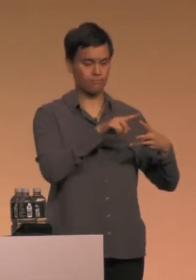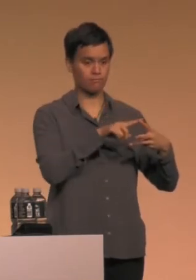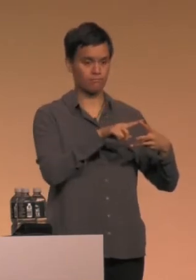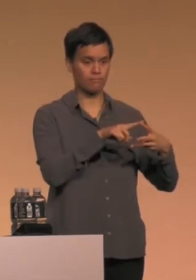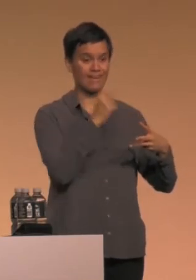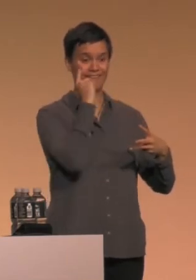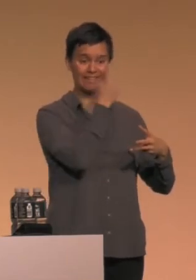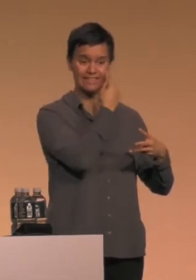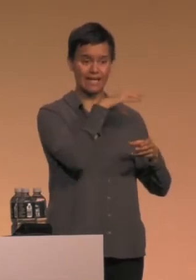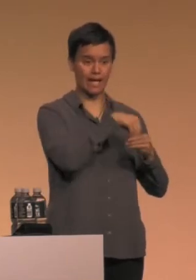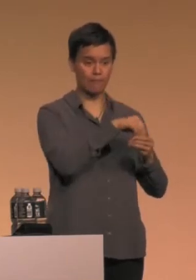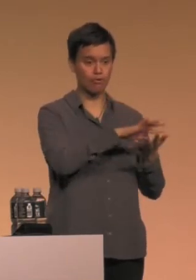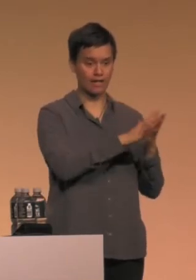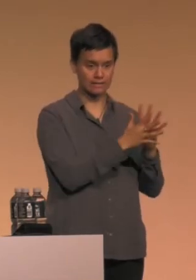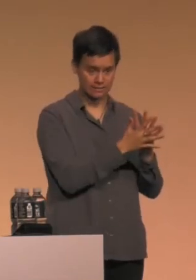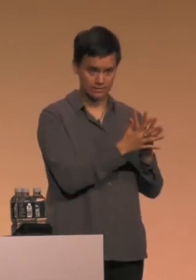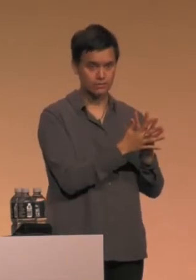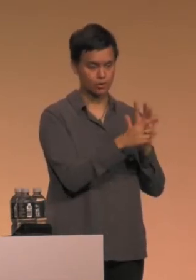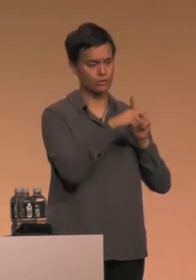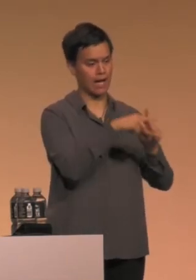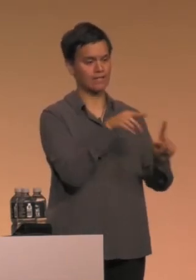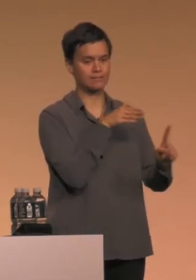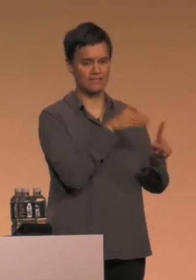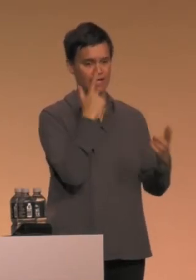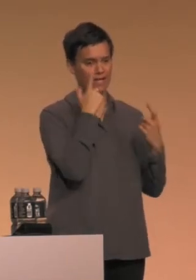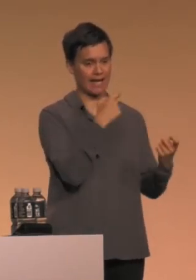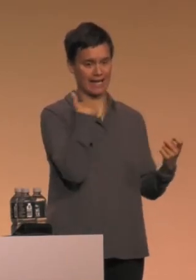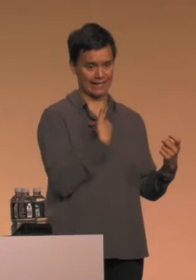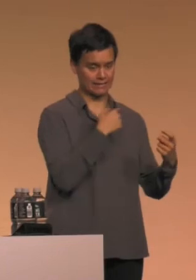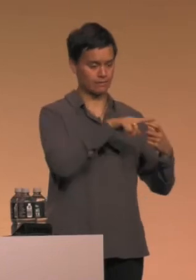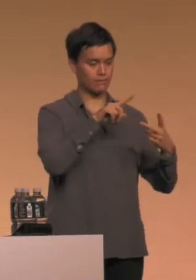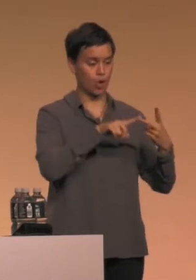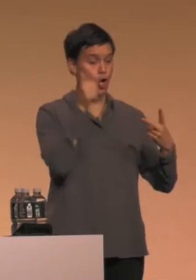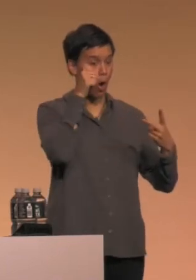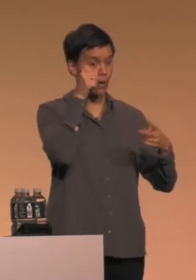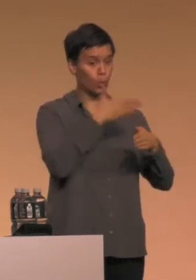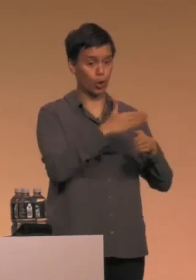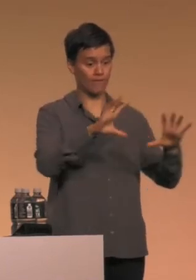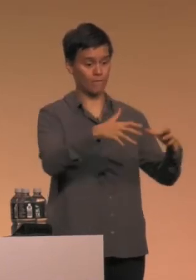in practice to target specific care needs, knowing our workforce and their specific needs,